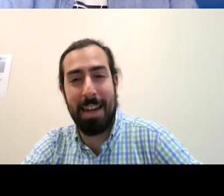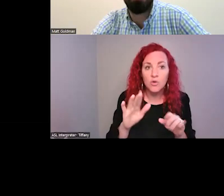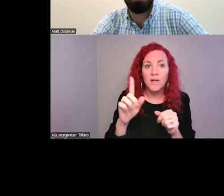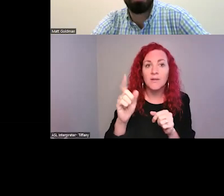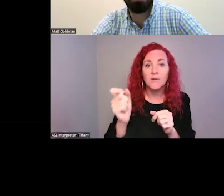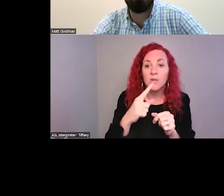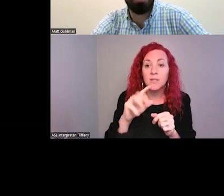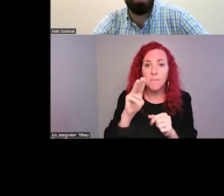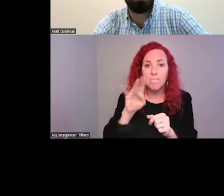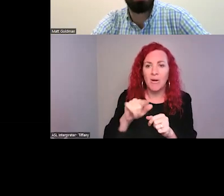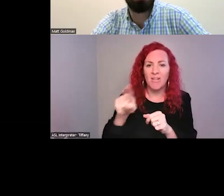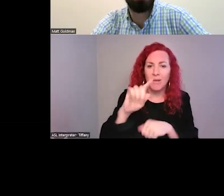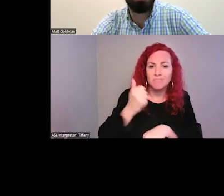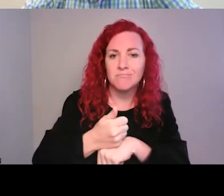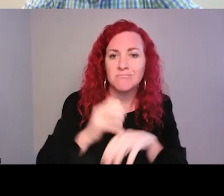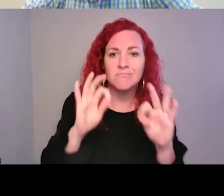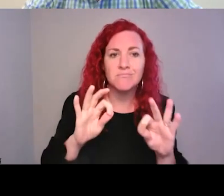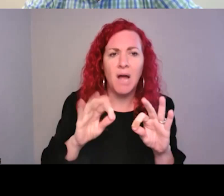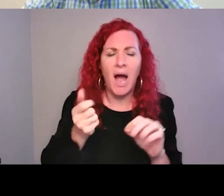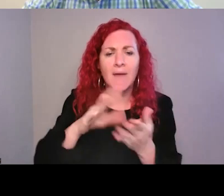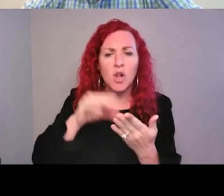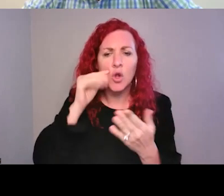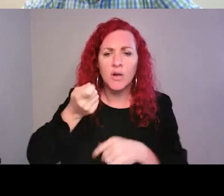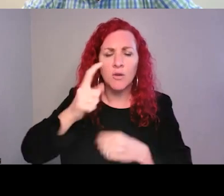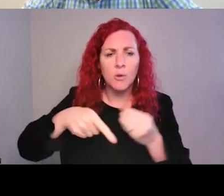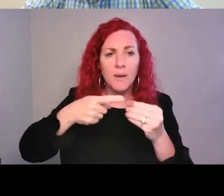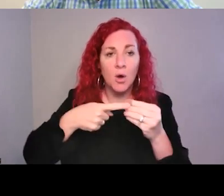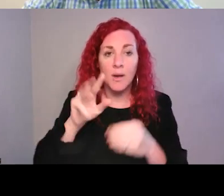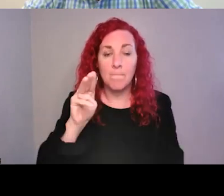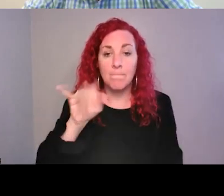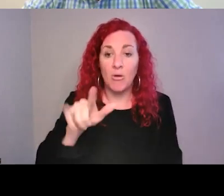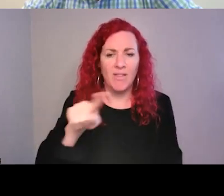I HAVE LEARNED ABOUT MARYLAND AND THEY ARE REALLY